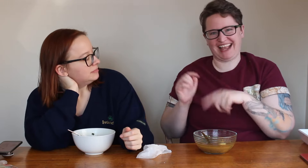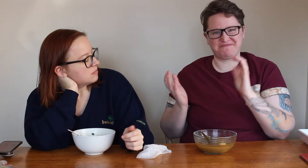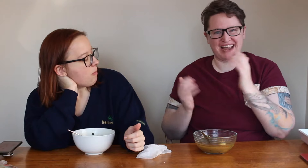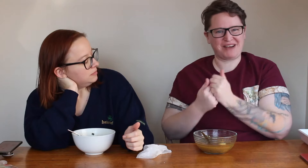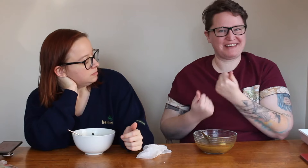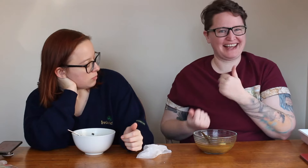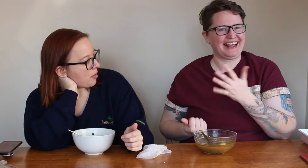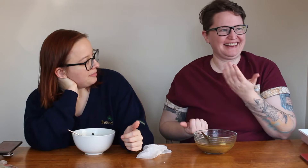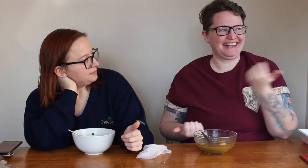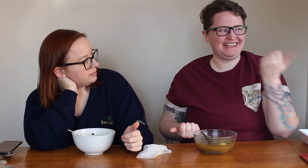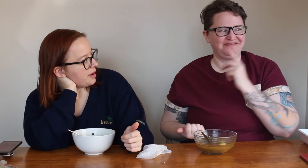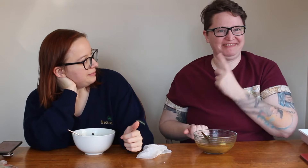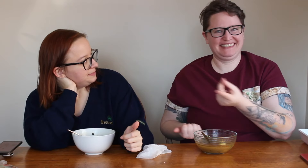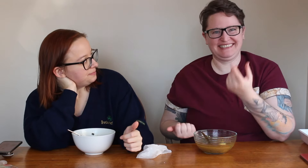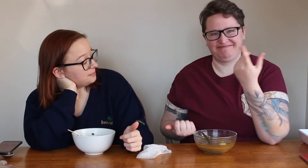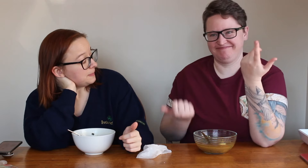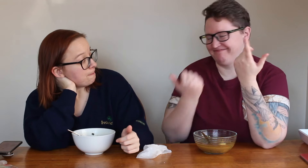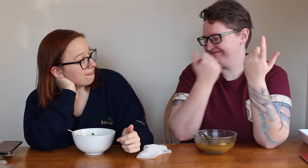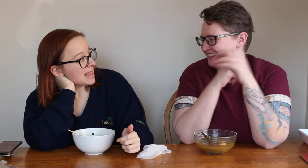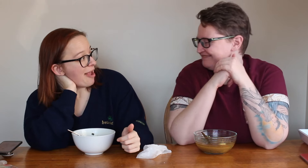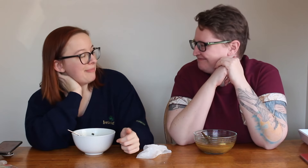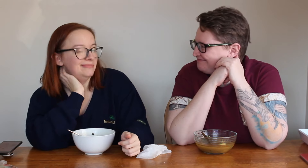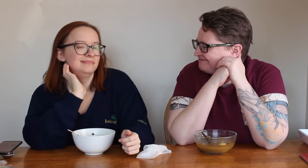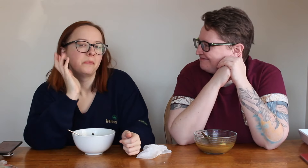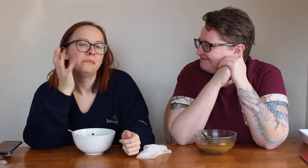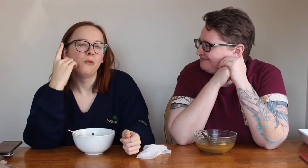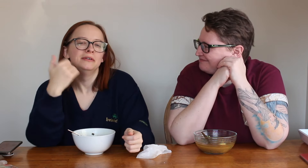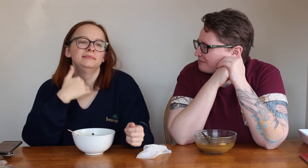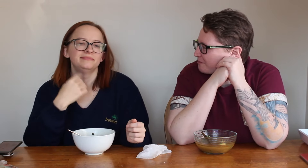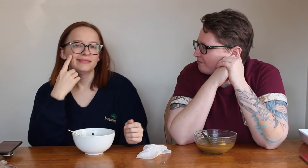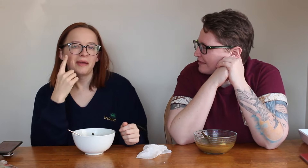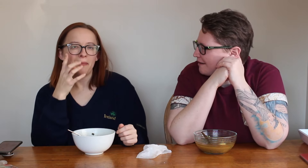Seeing him from birth and how he's growing up and how he's developing his personality.